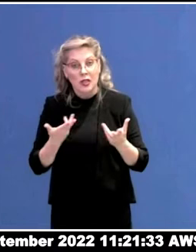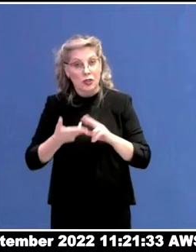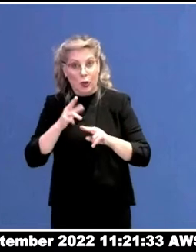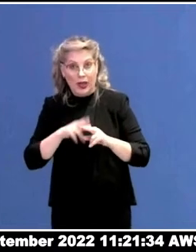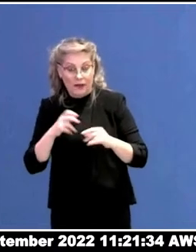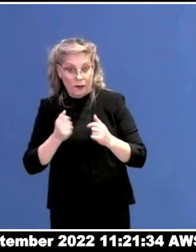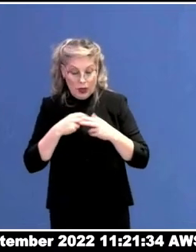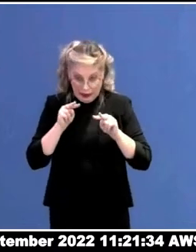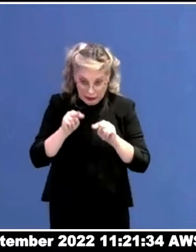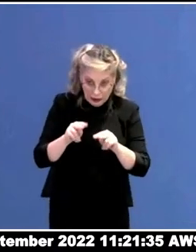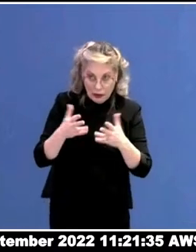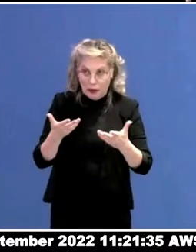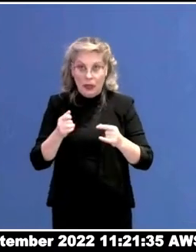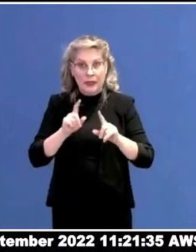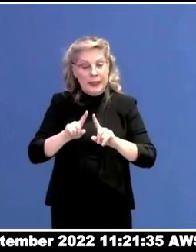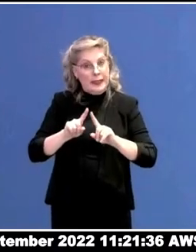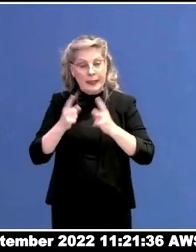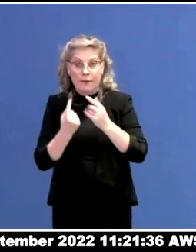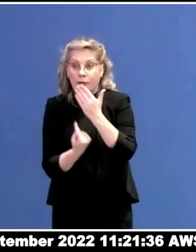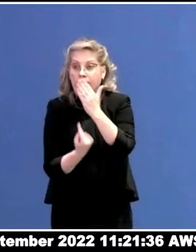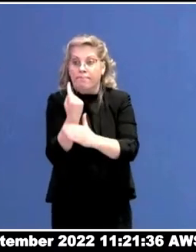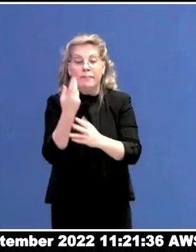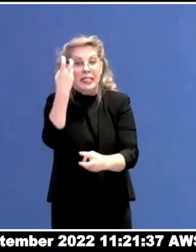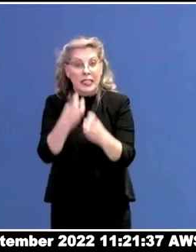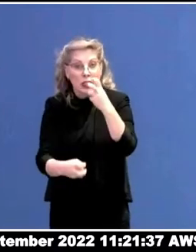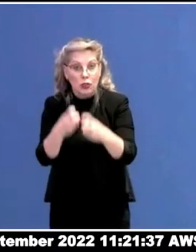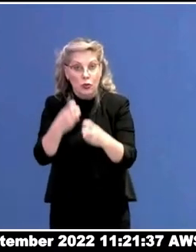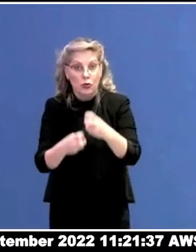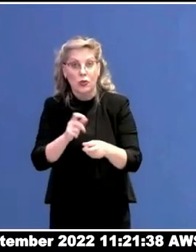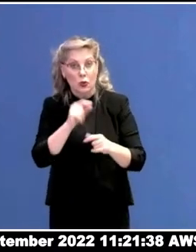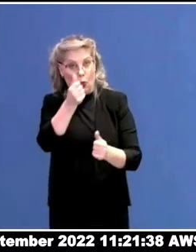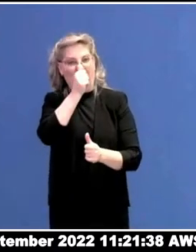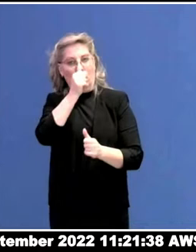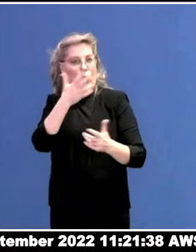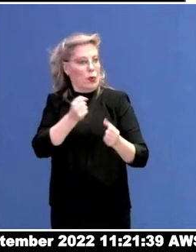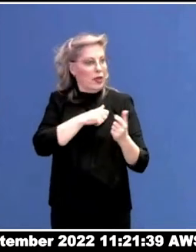each and every single person who was in those hovels of human misery for hours and